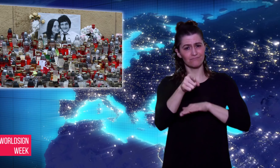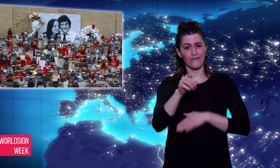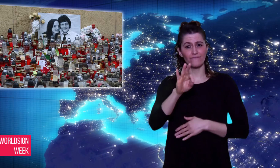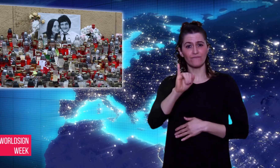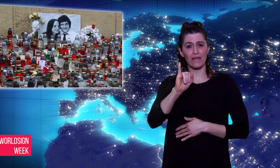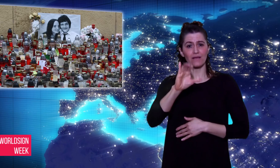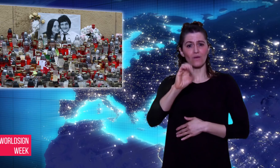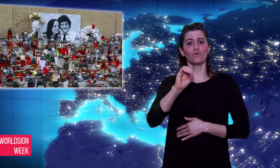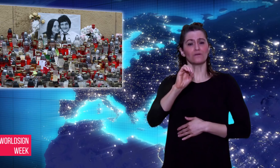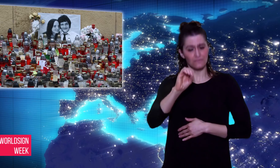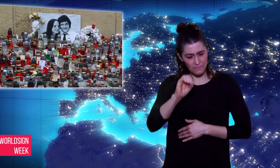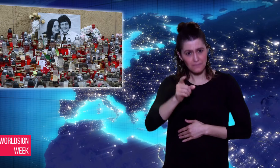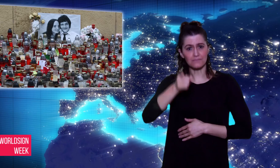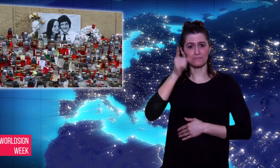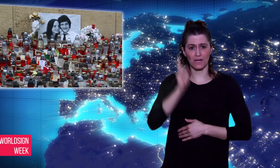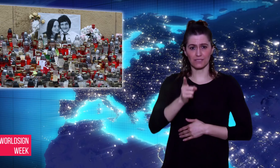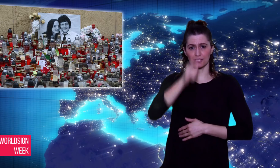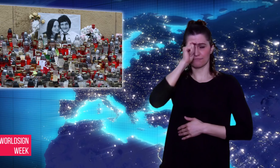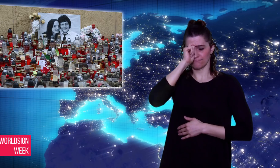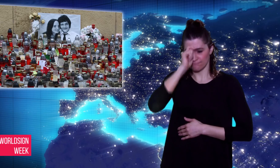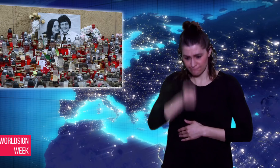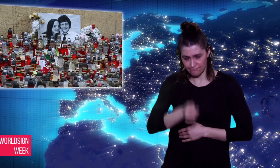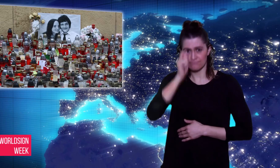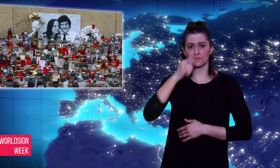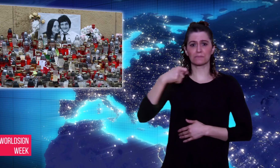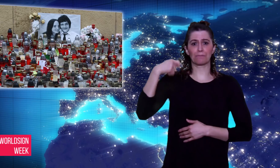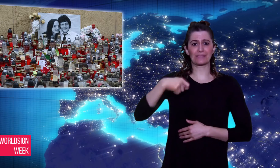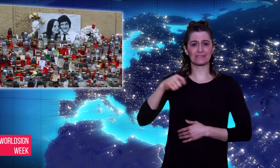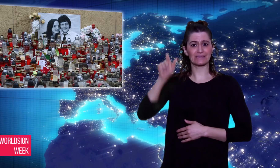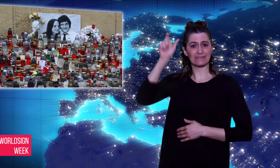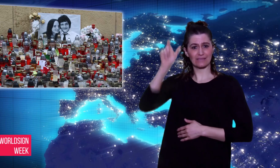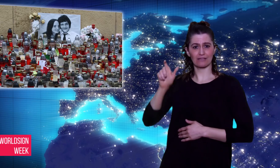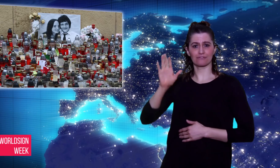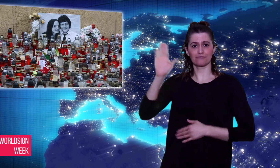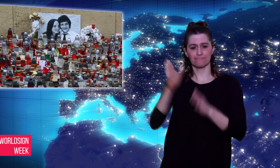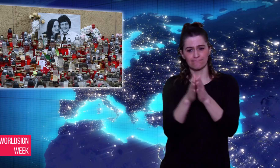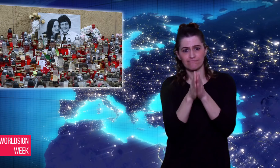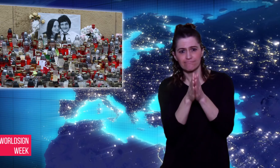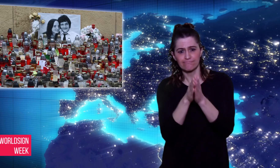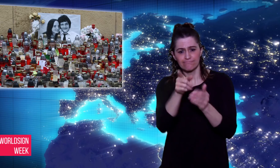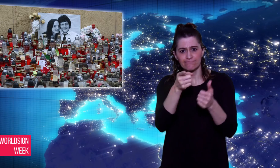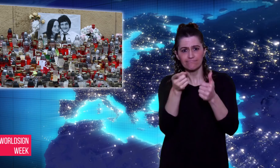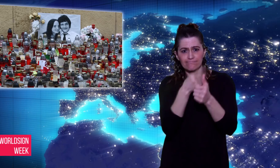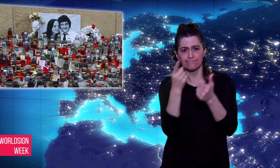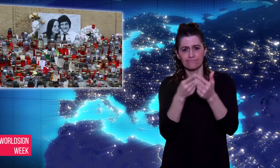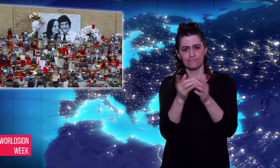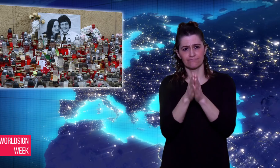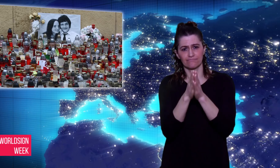demanding Fico to comply with Kiska’s